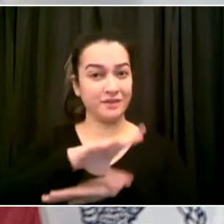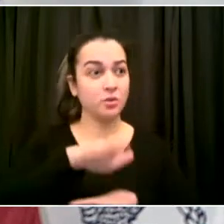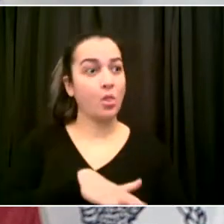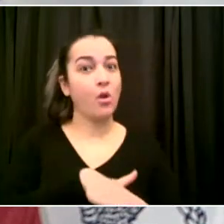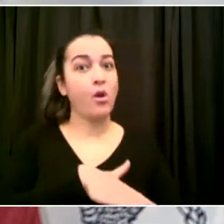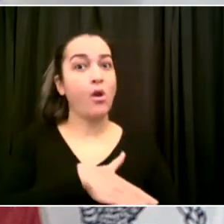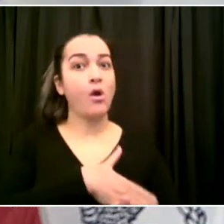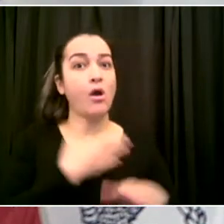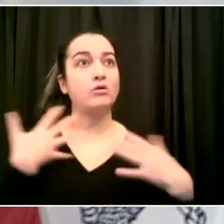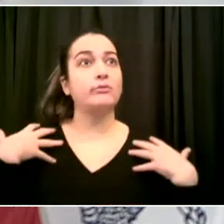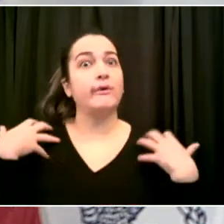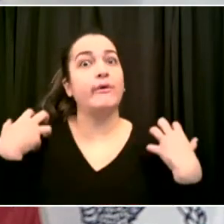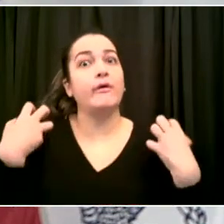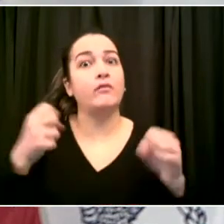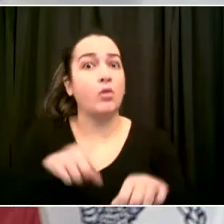I WILL TURN